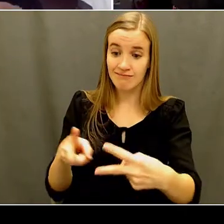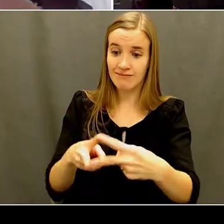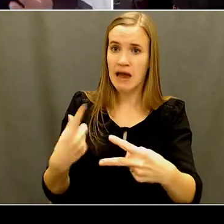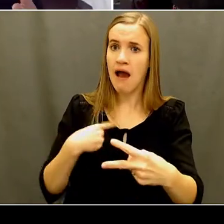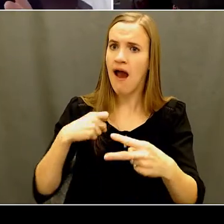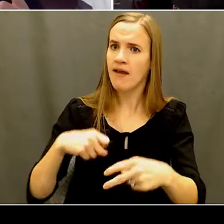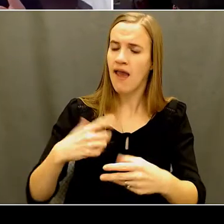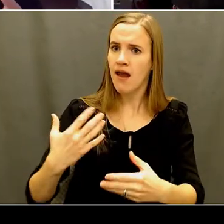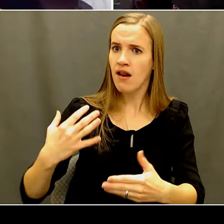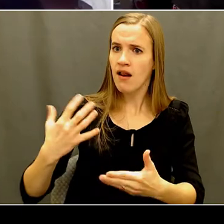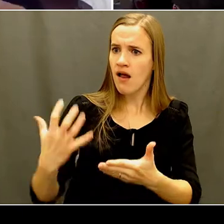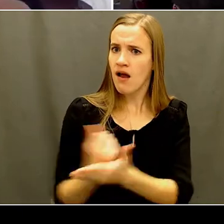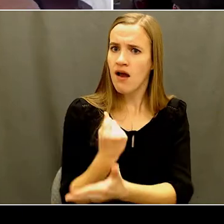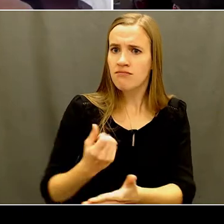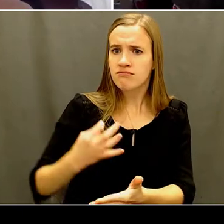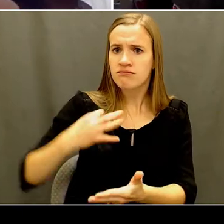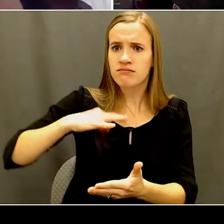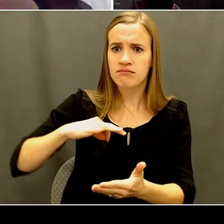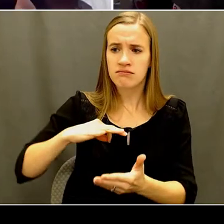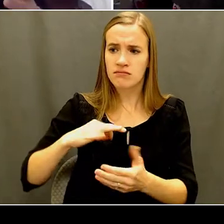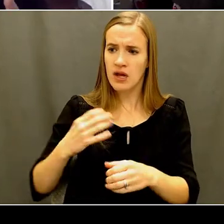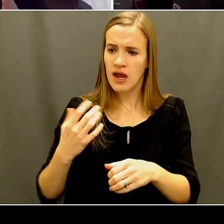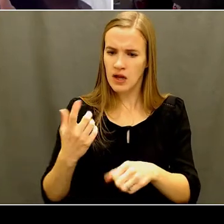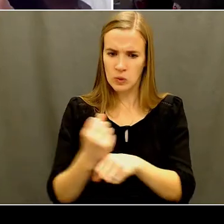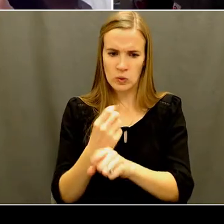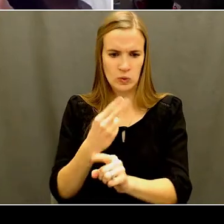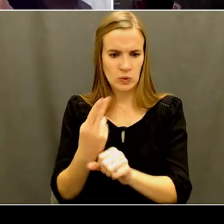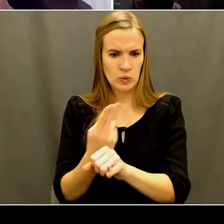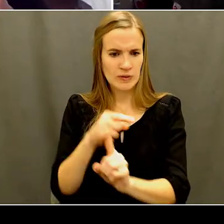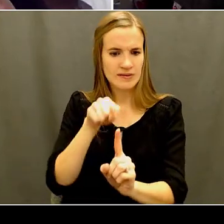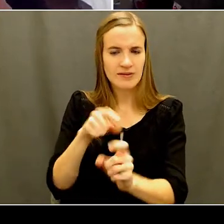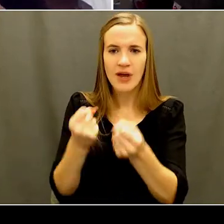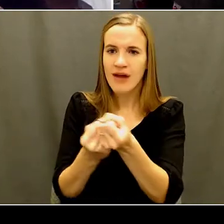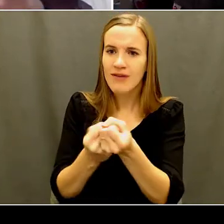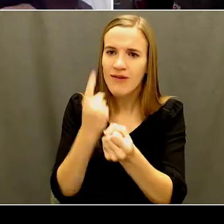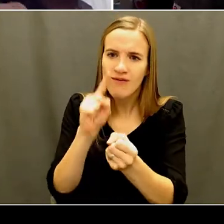I've been in this movement is that you don't speak for people, you create